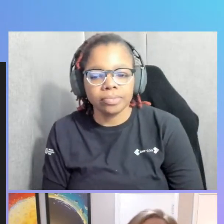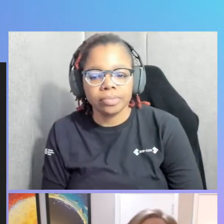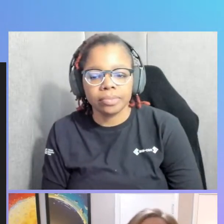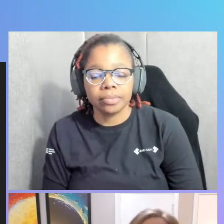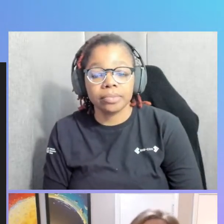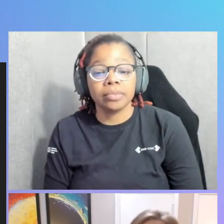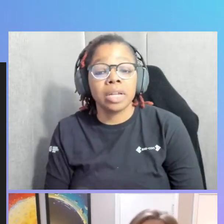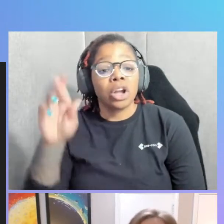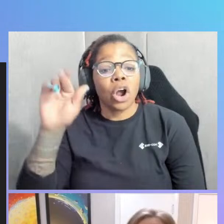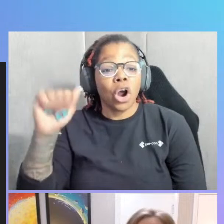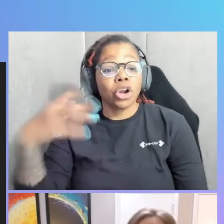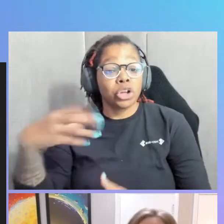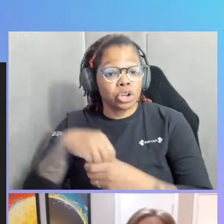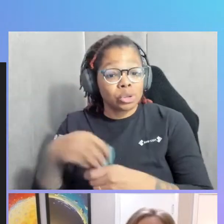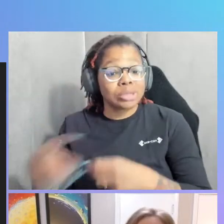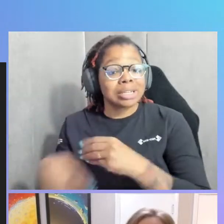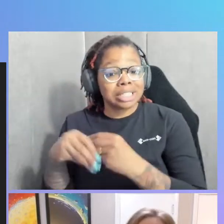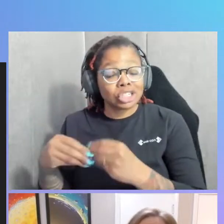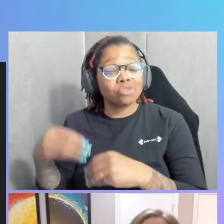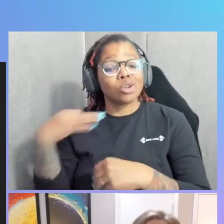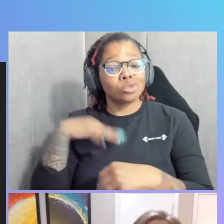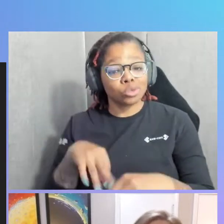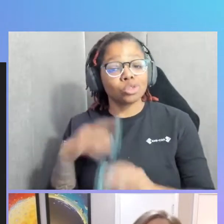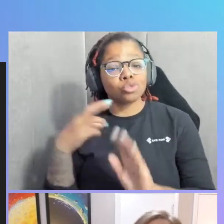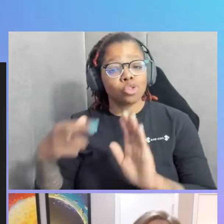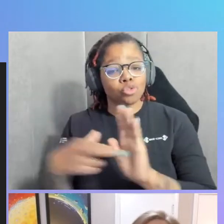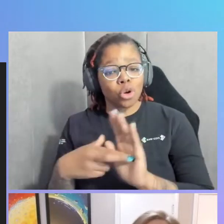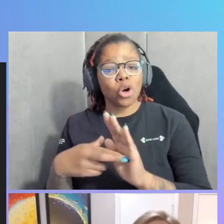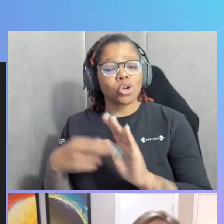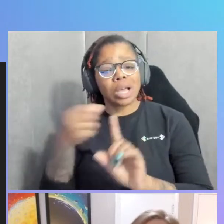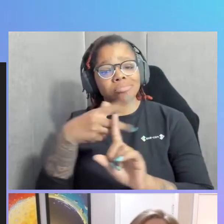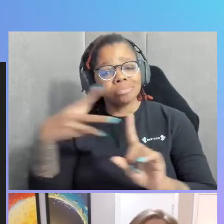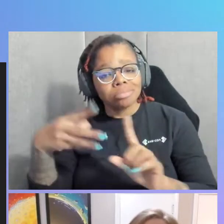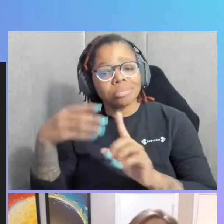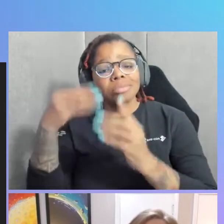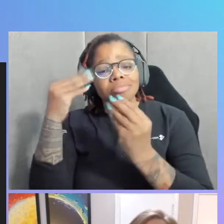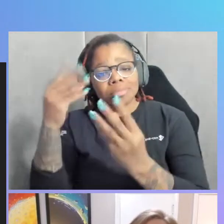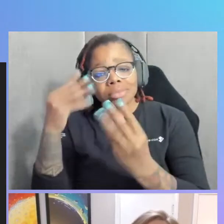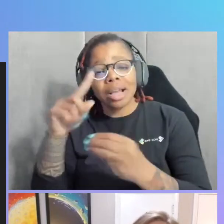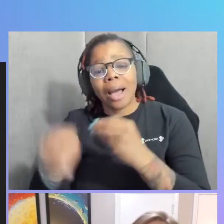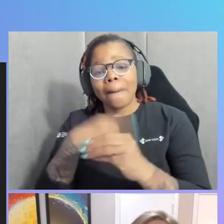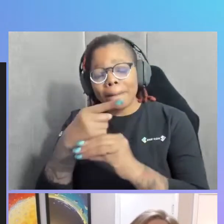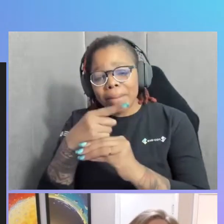that can provide more detailed context about an element for